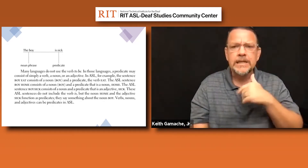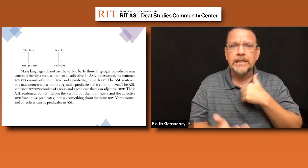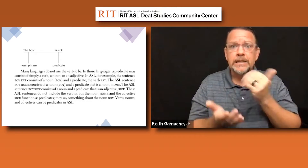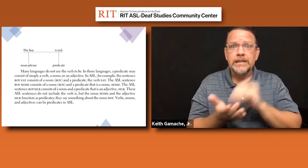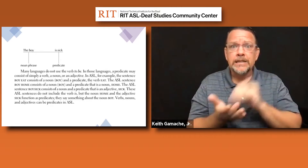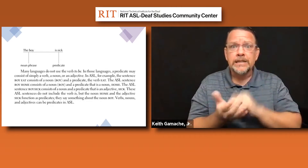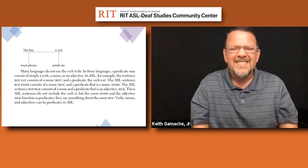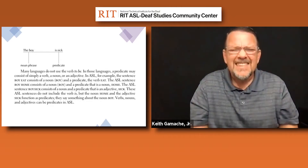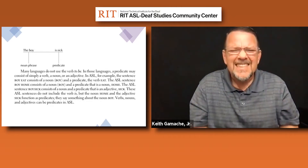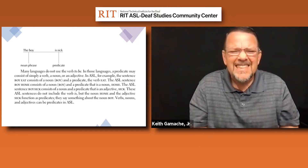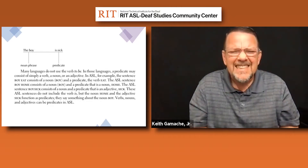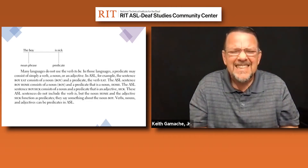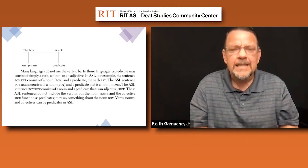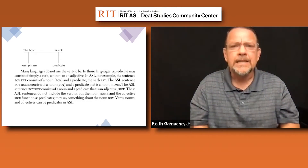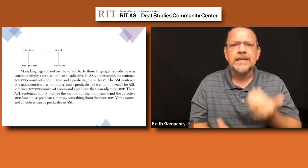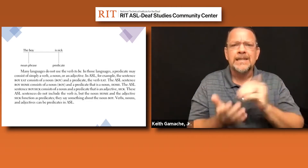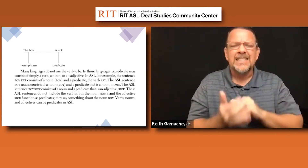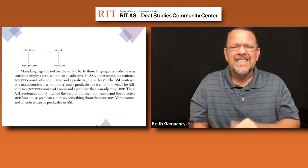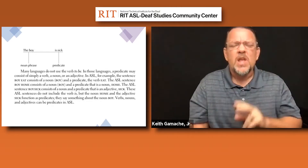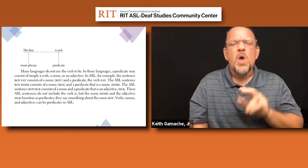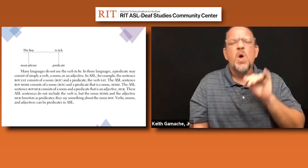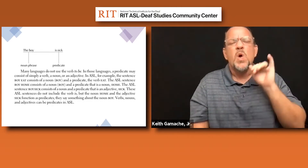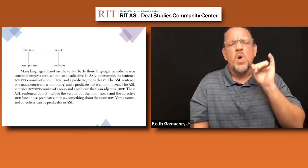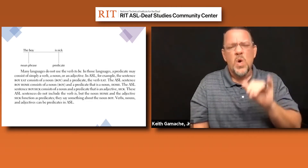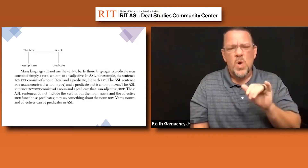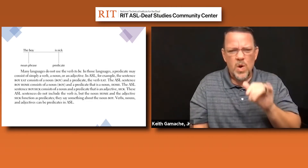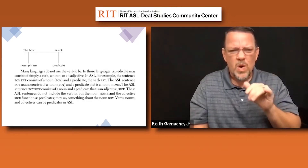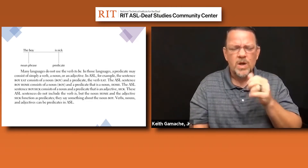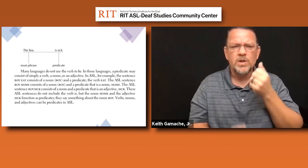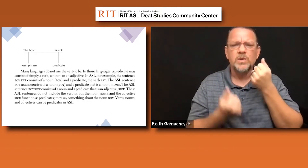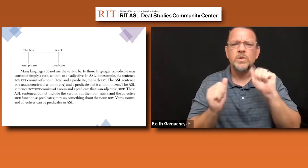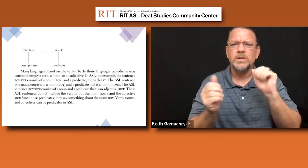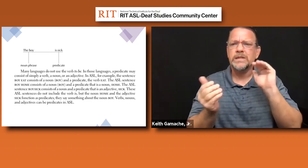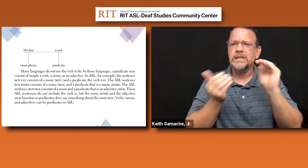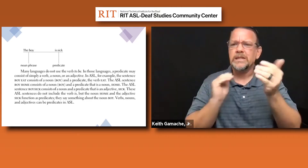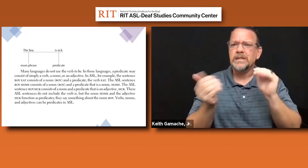so as I'm straining, reading through this multiple times,